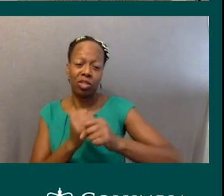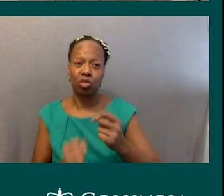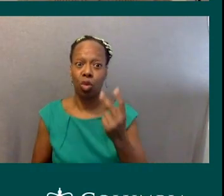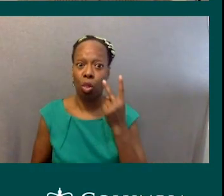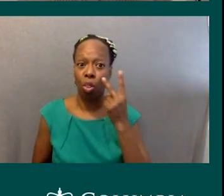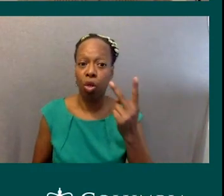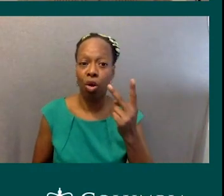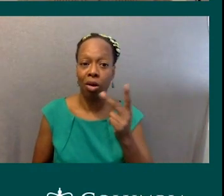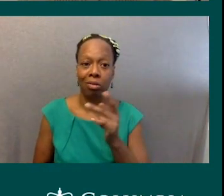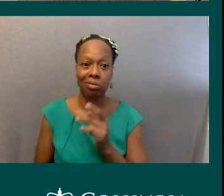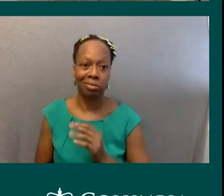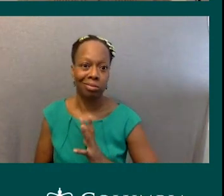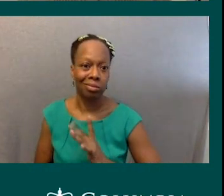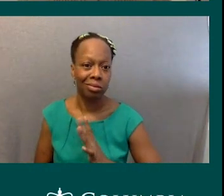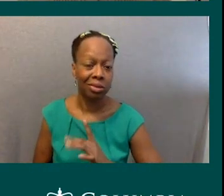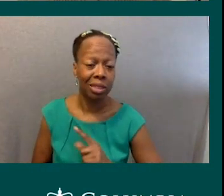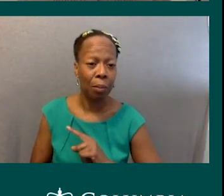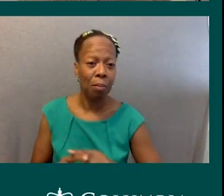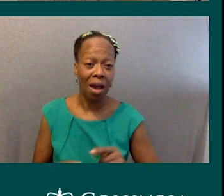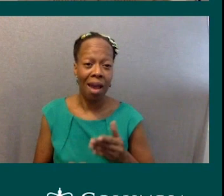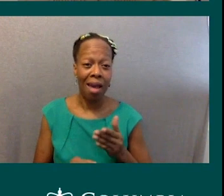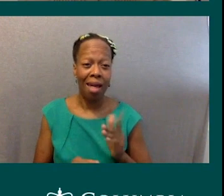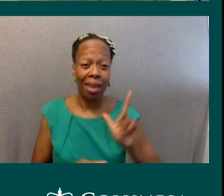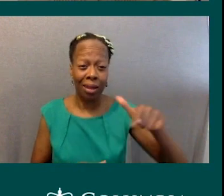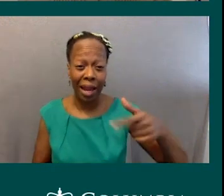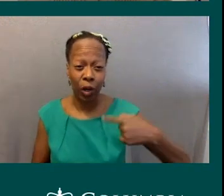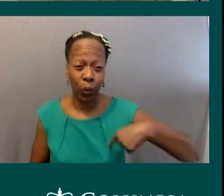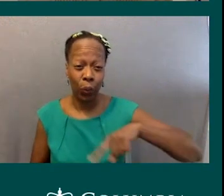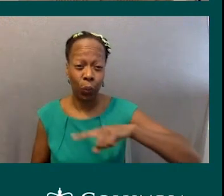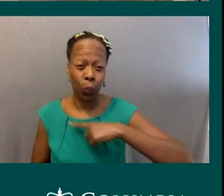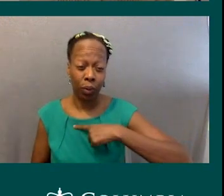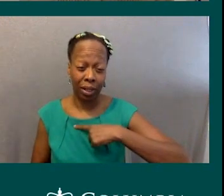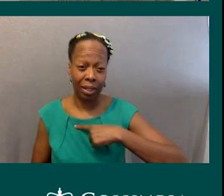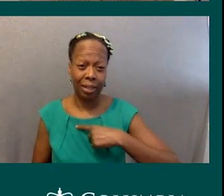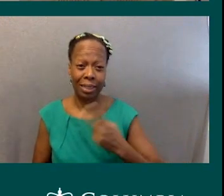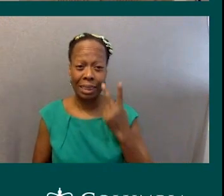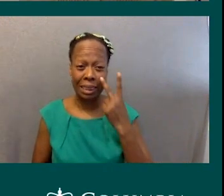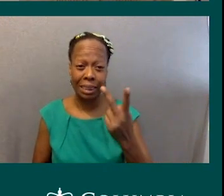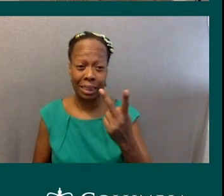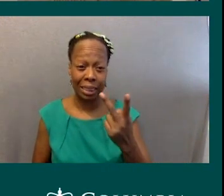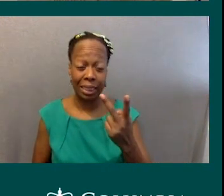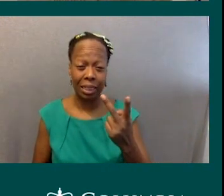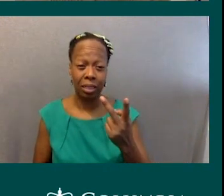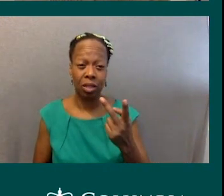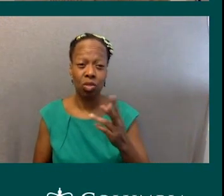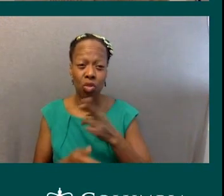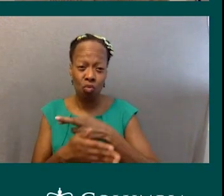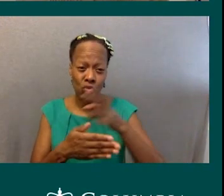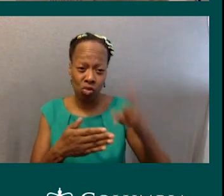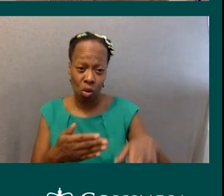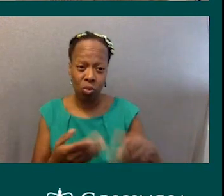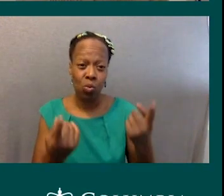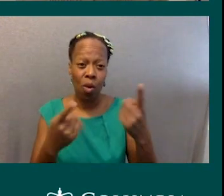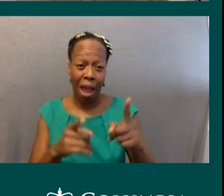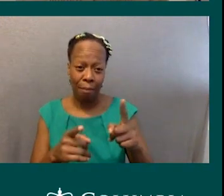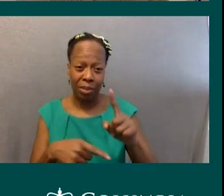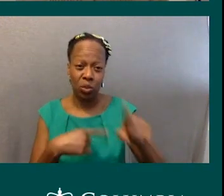the results of some of those interventions are actually very sad and the real results